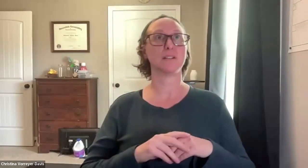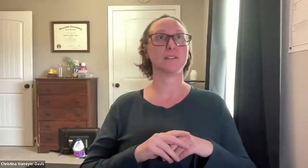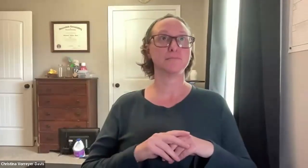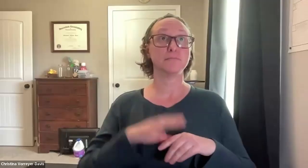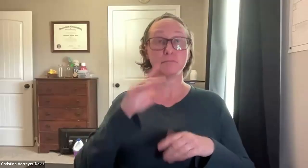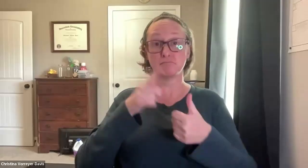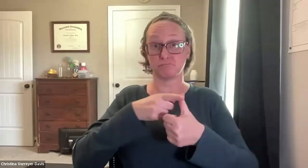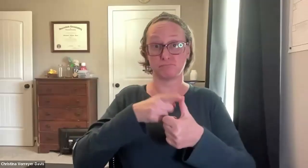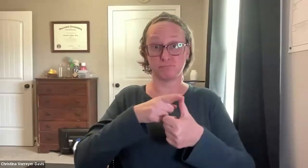I'm gonna go through quite a list.